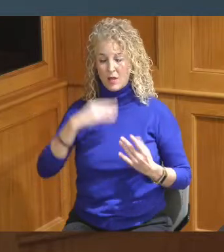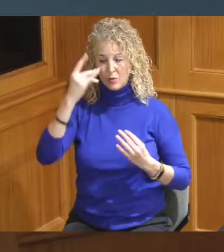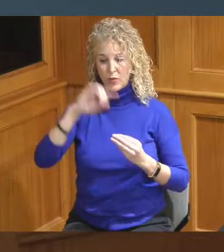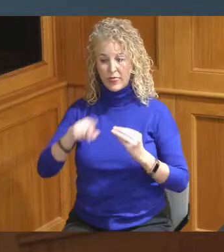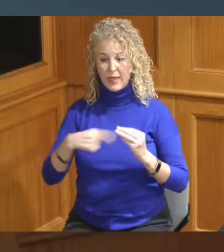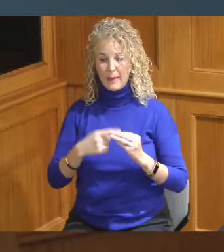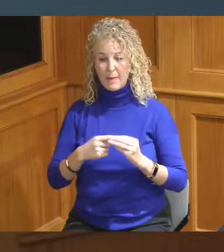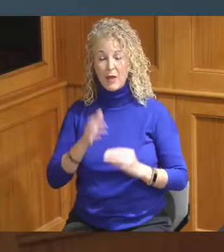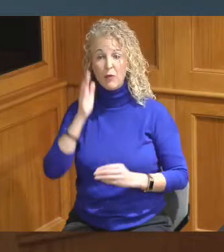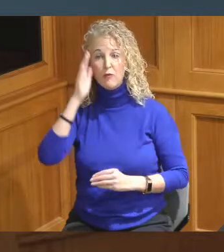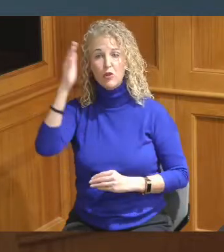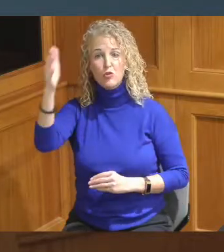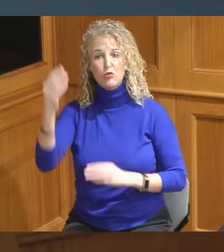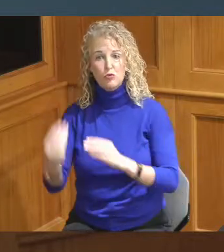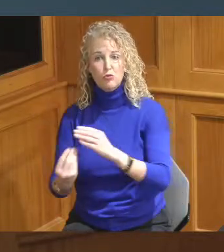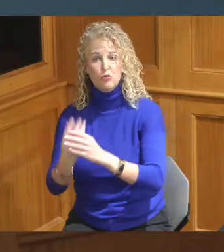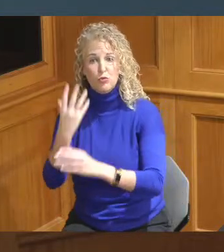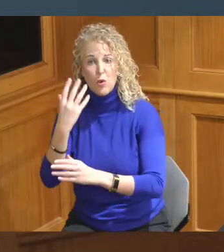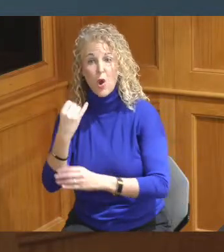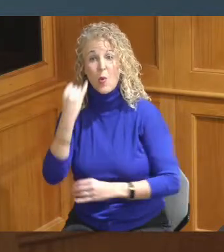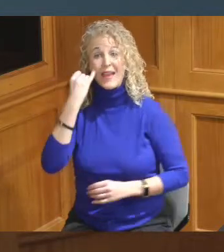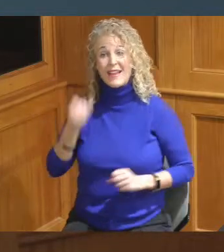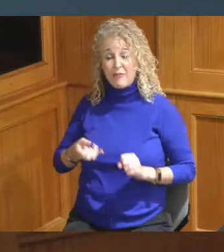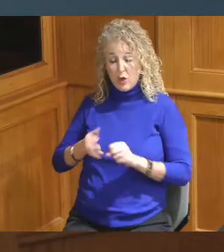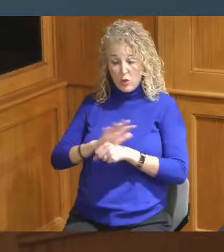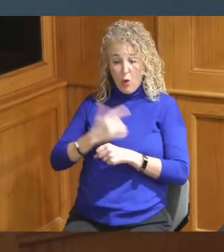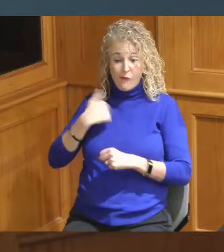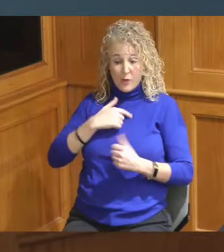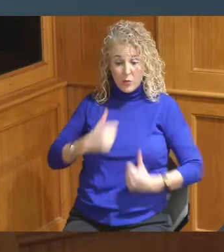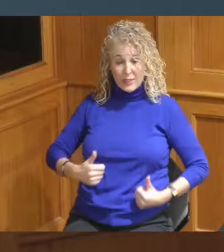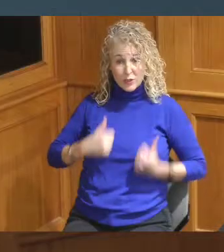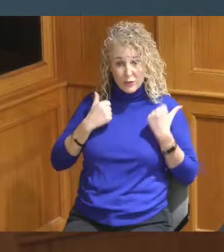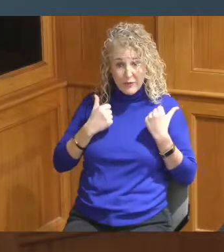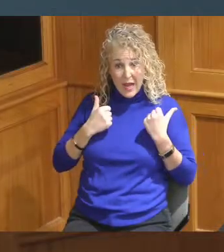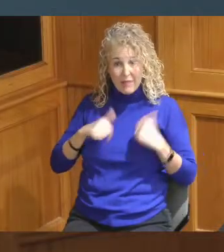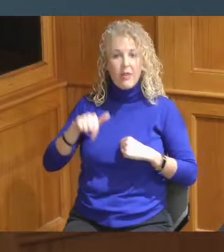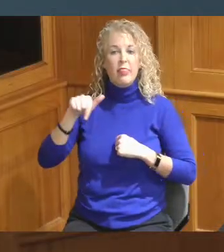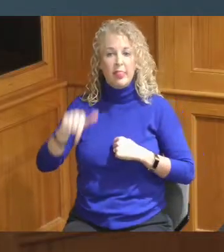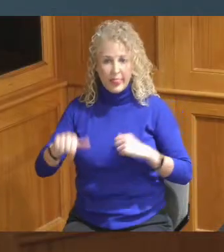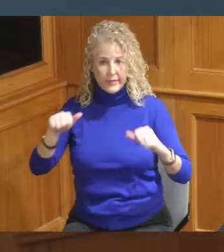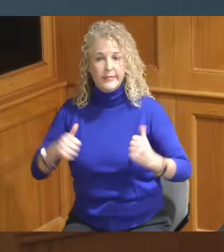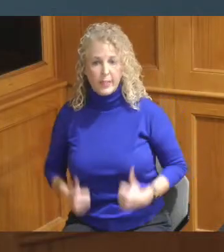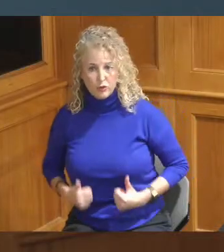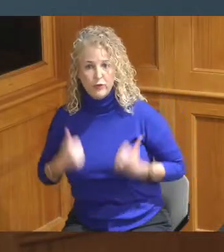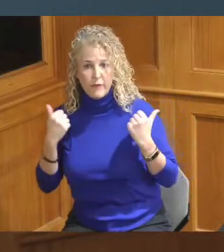we're going to go. If we got through Covid, we can get through this. I have a few announcements